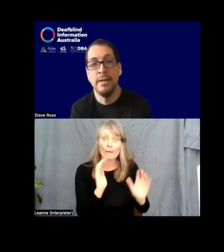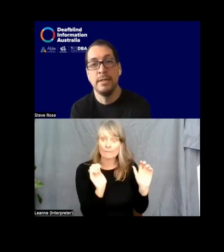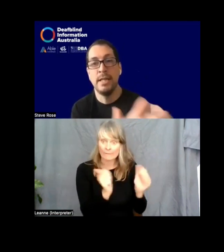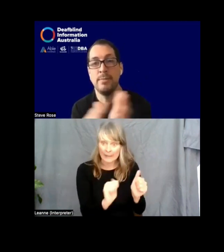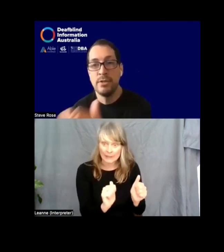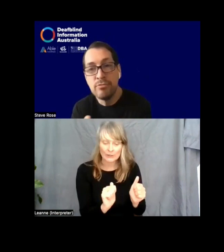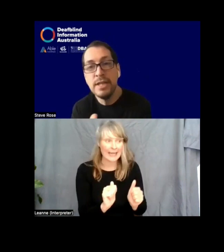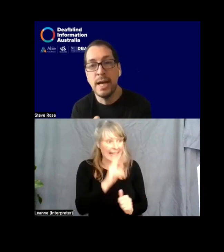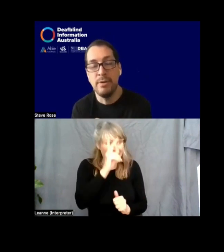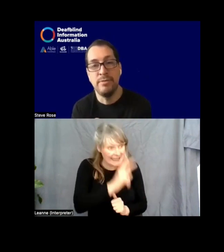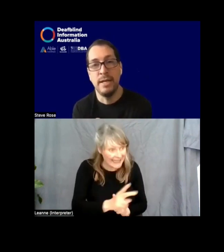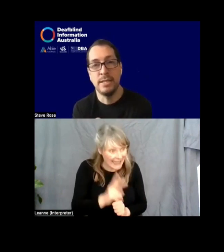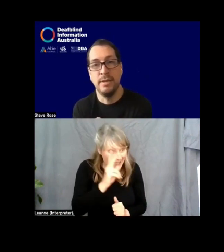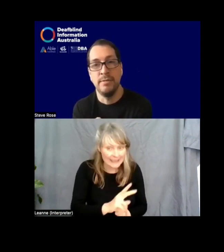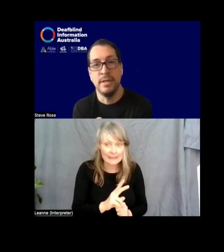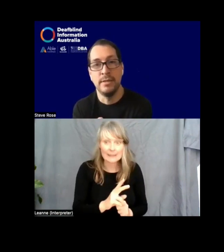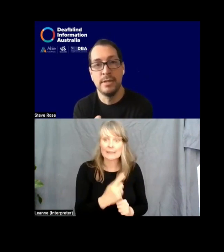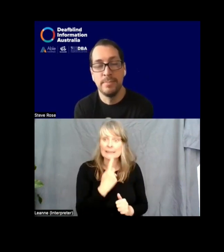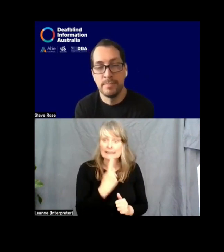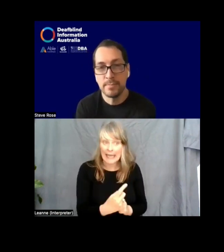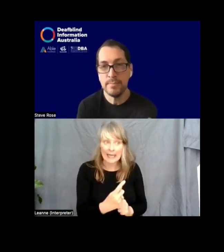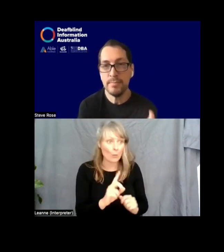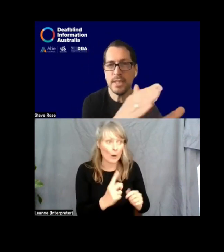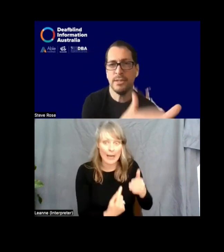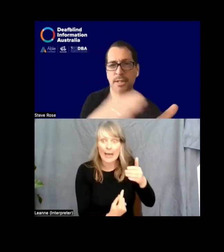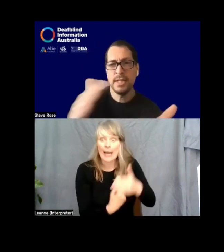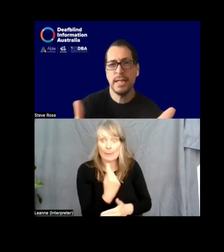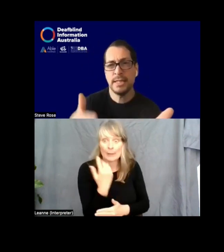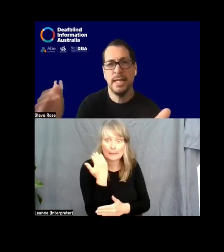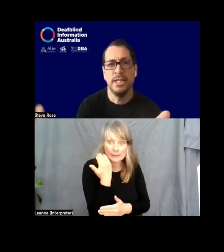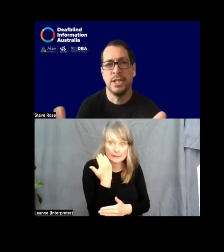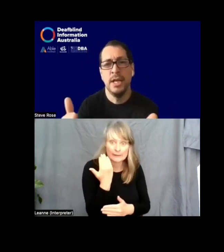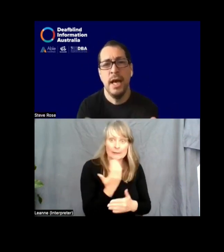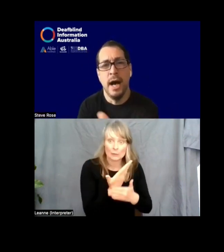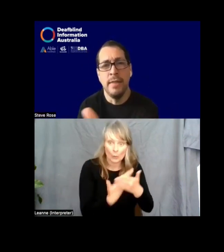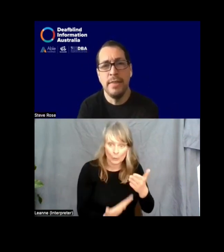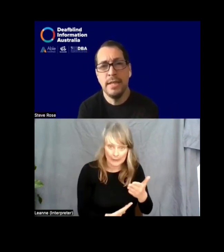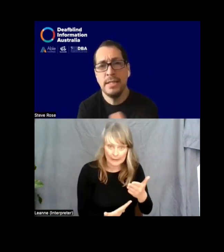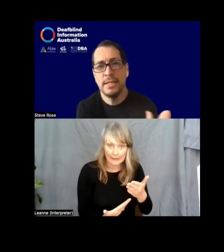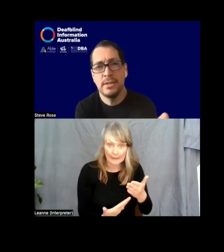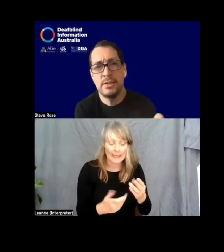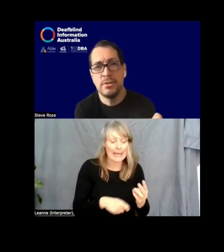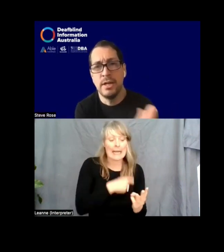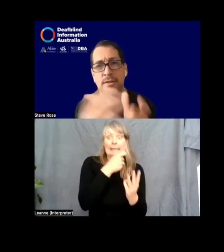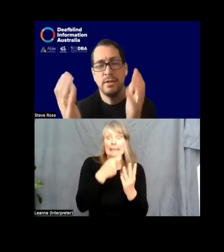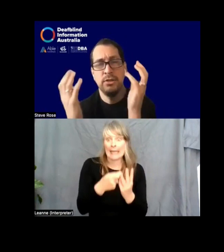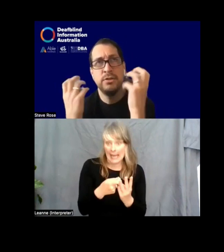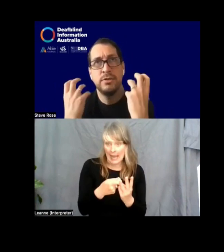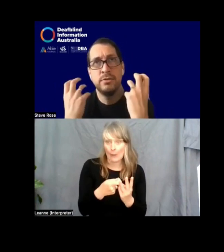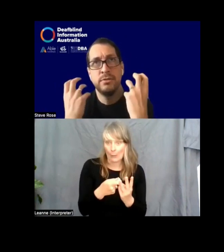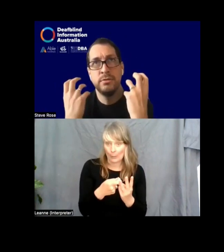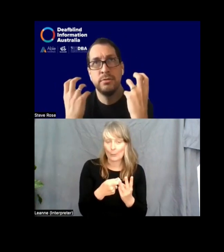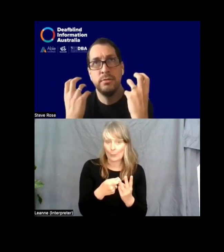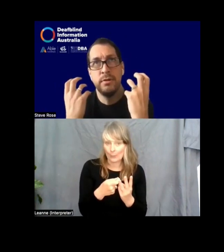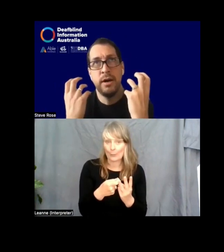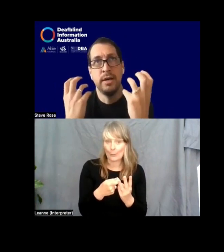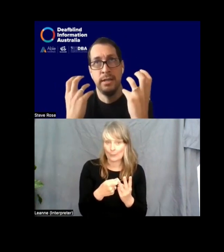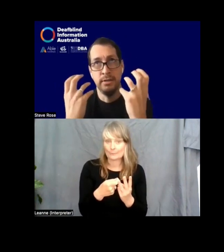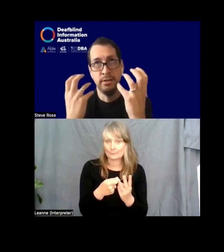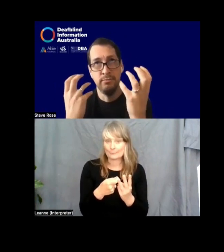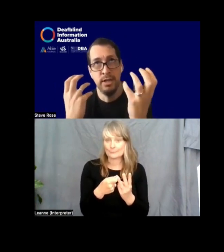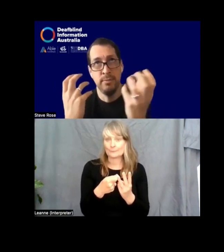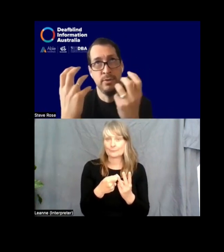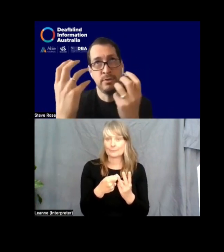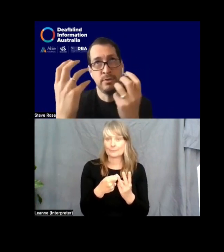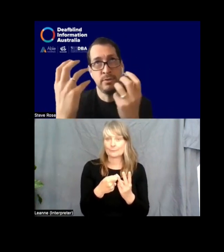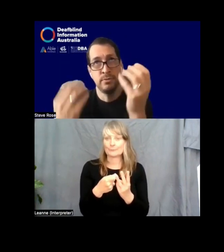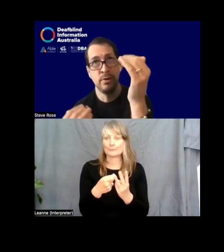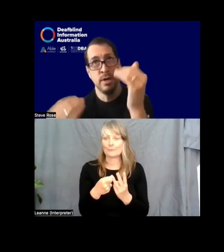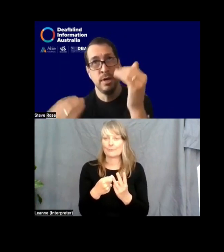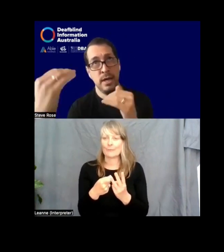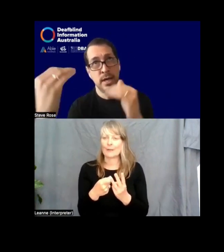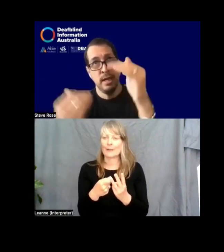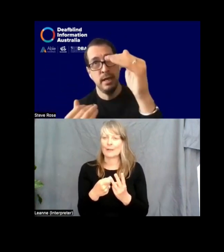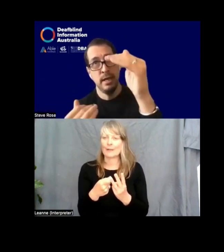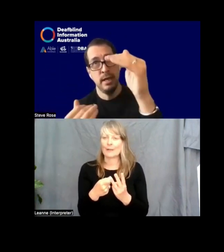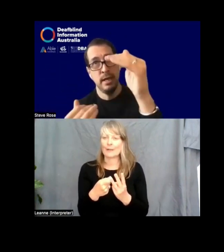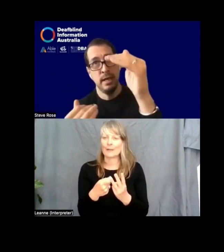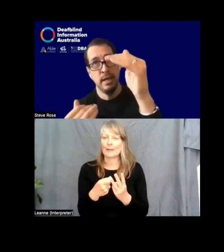So there was a recap of that experience. It's the next stage, and then this you saw, I think that it's a really beautiful taking